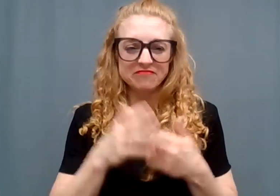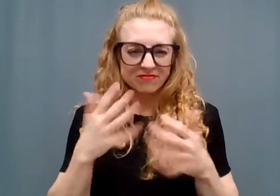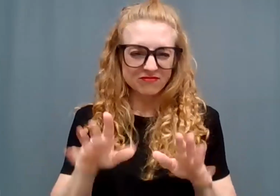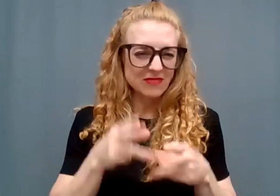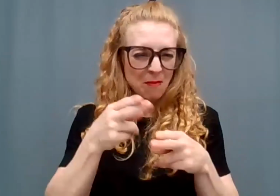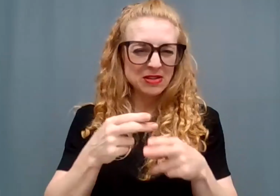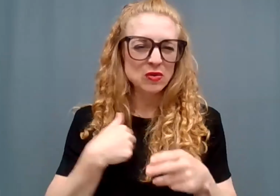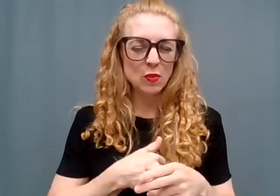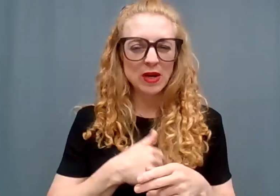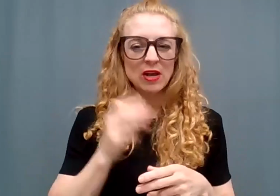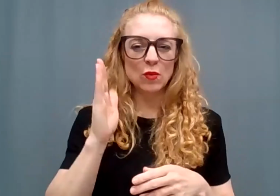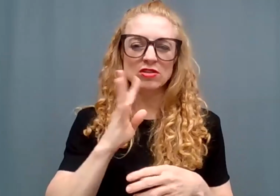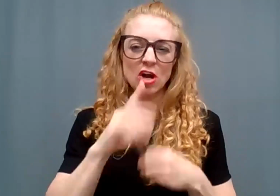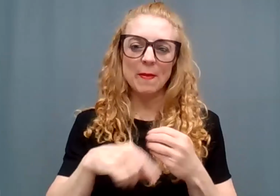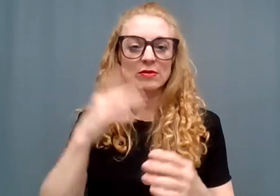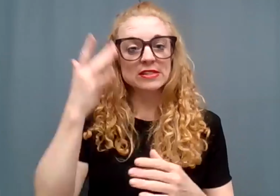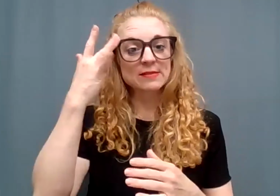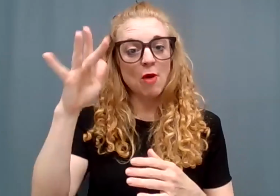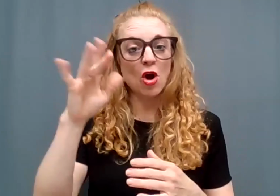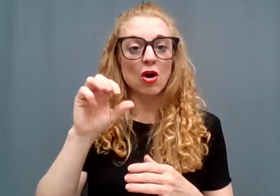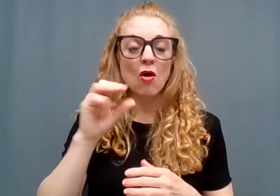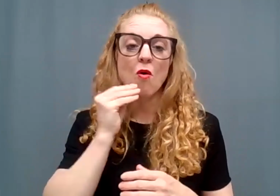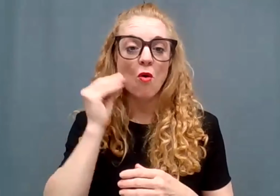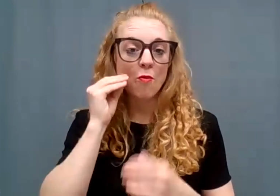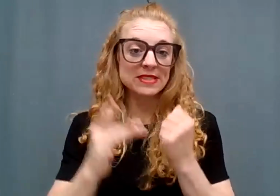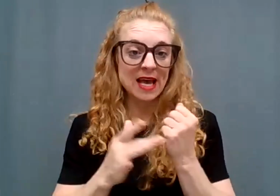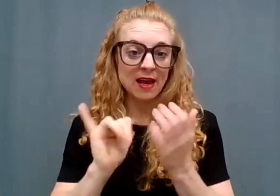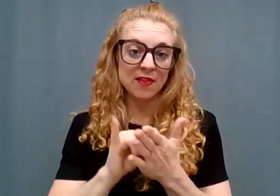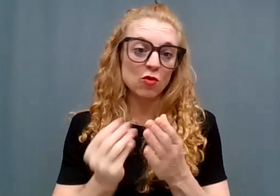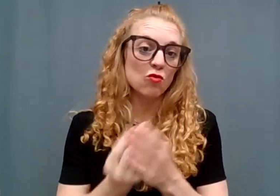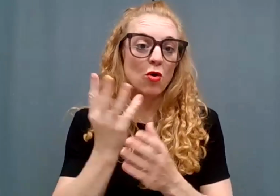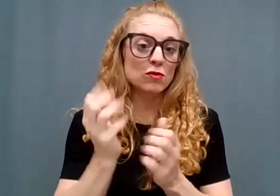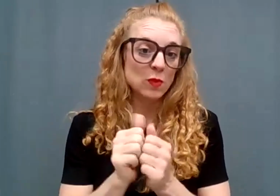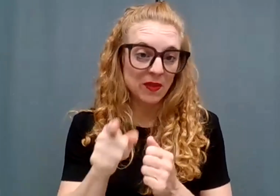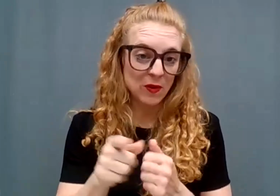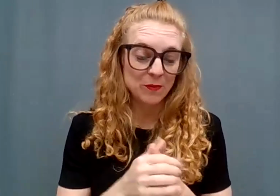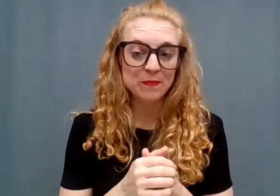talking about Smart Home Tech that grows with you and let me put this in the full presentation mode